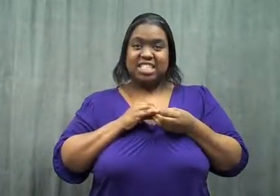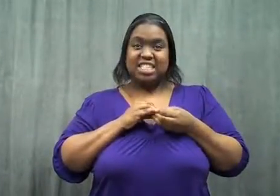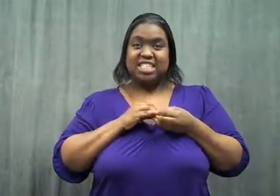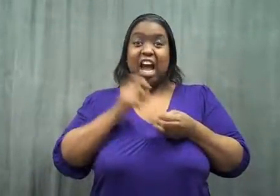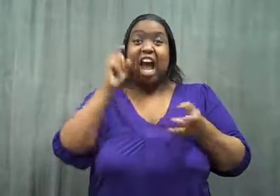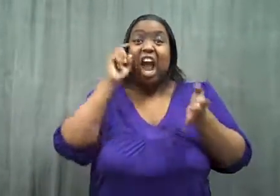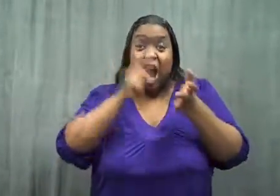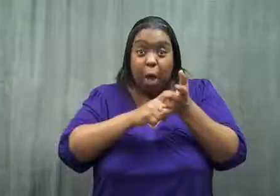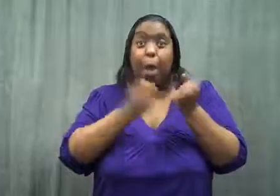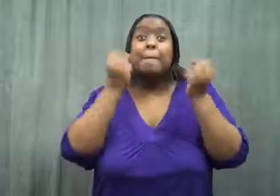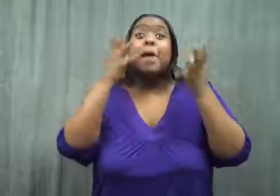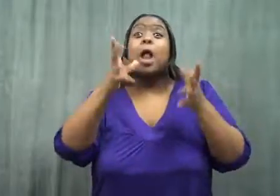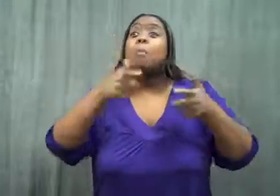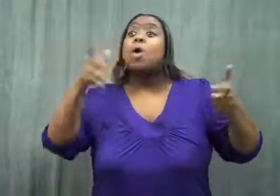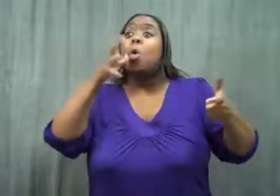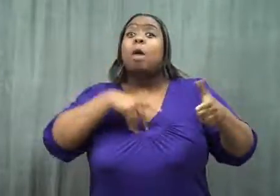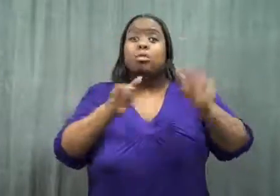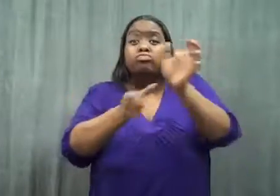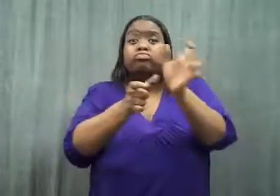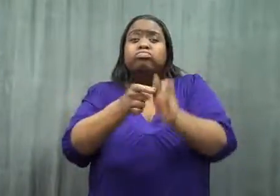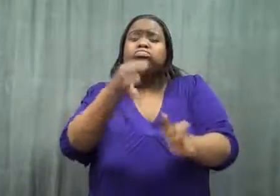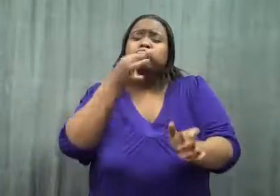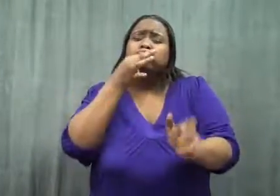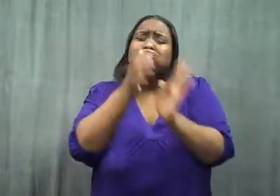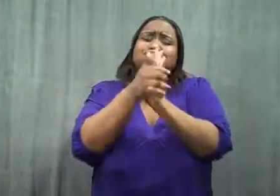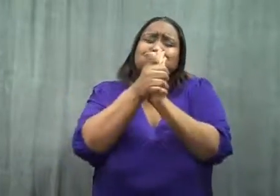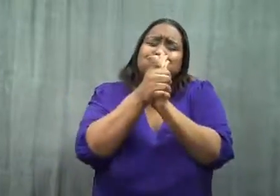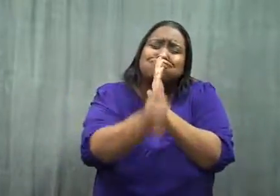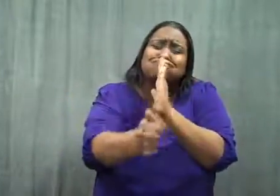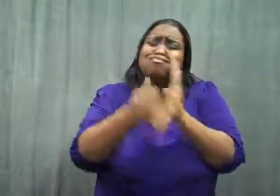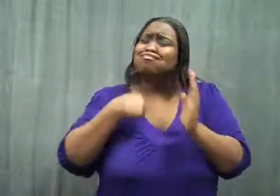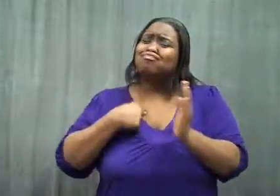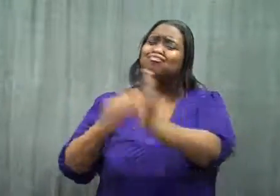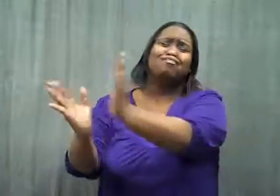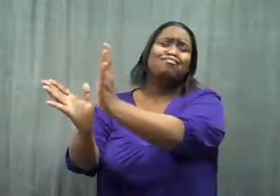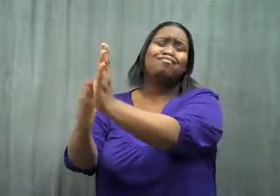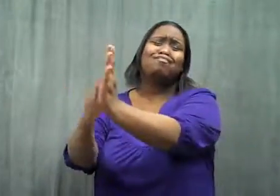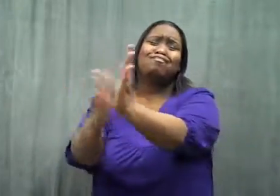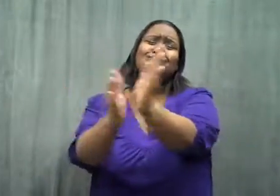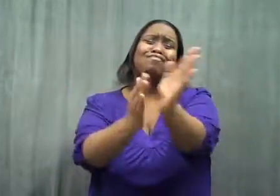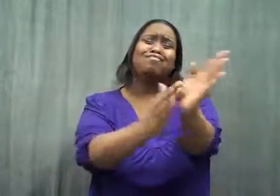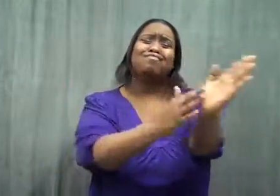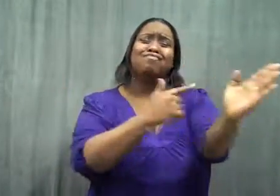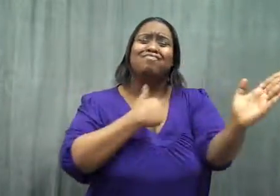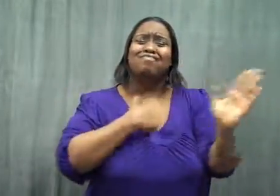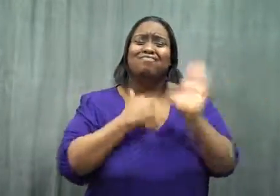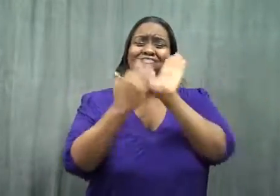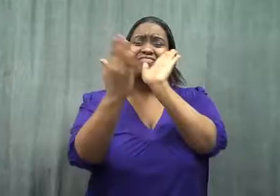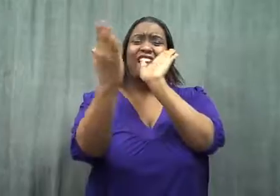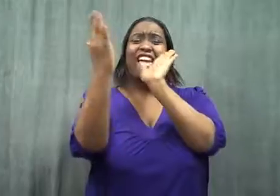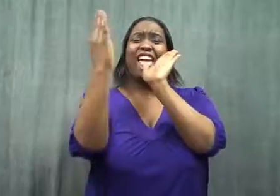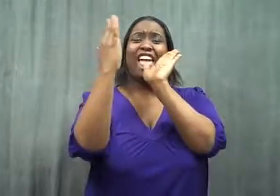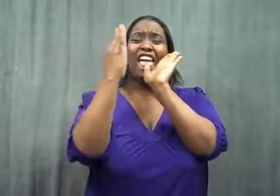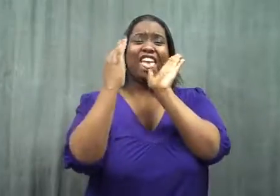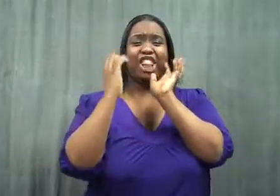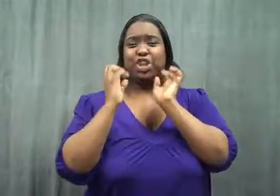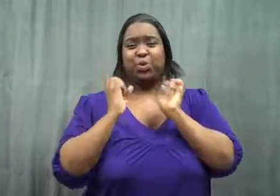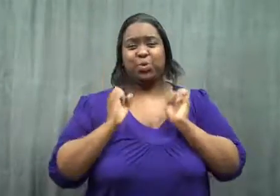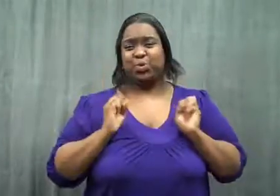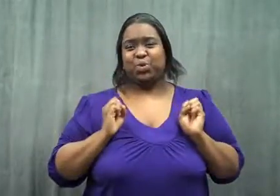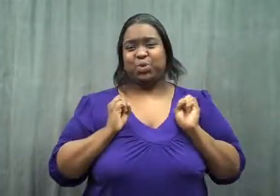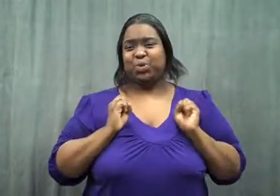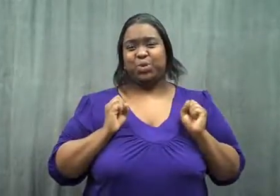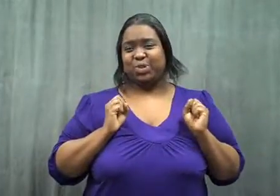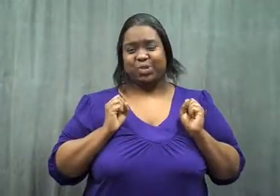Many big women can handle heels. Good for them. Not me.